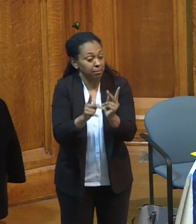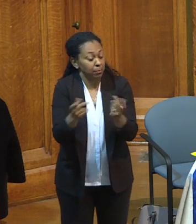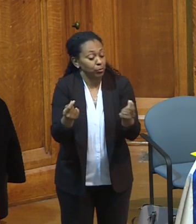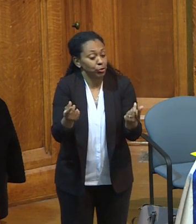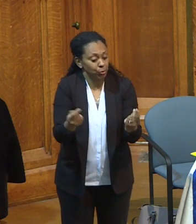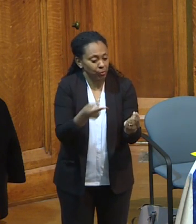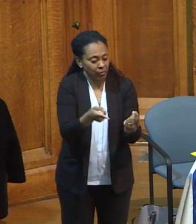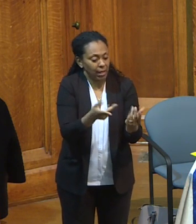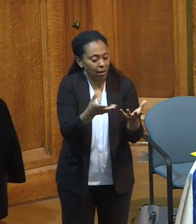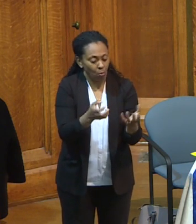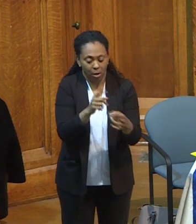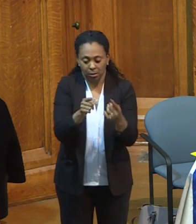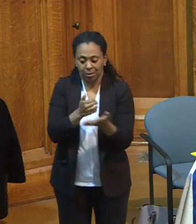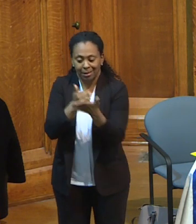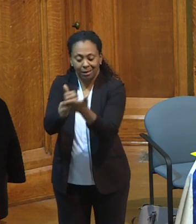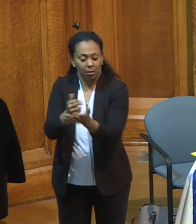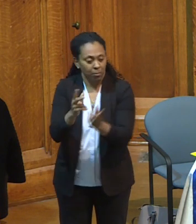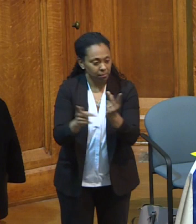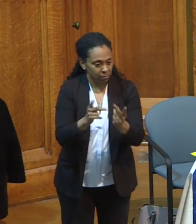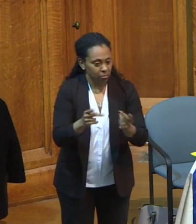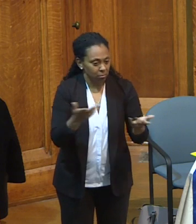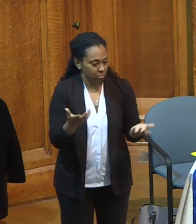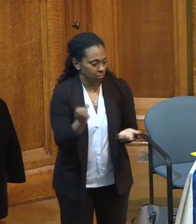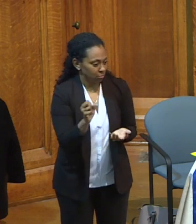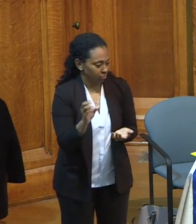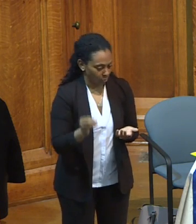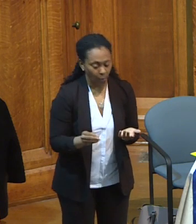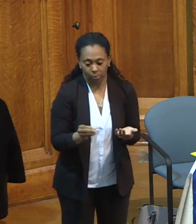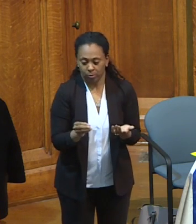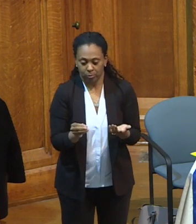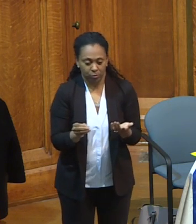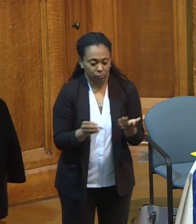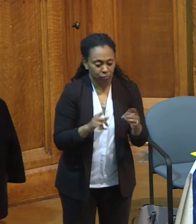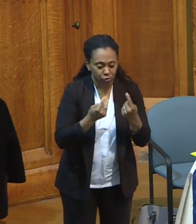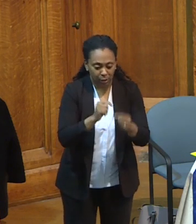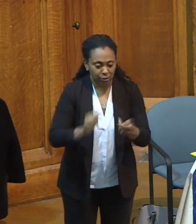They wanted to help people so of course they had to exterminate other efforts to help.